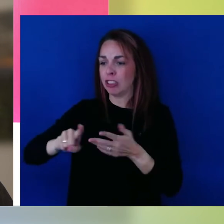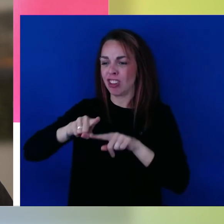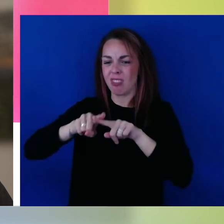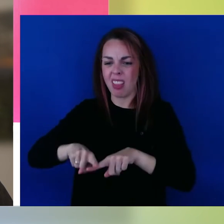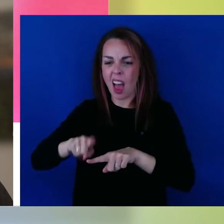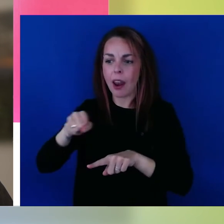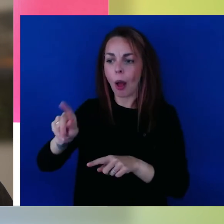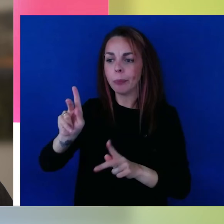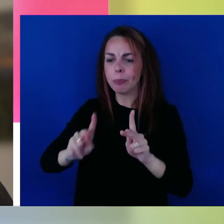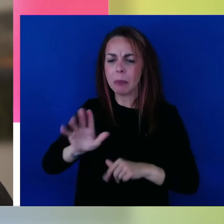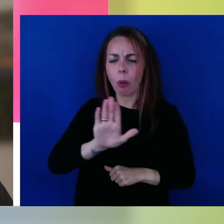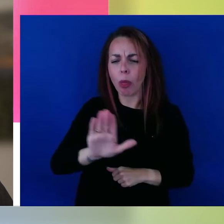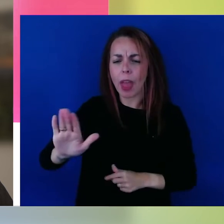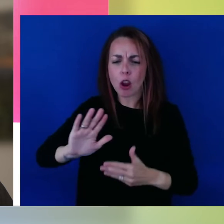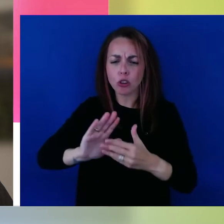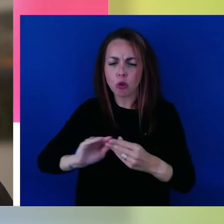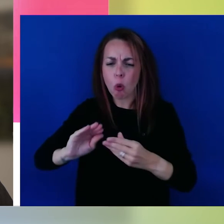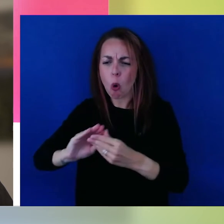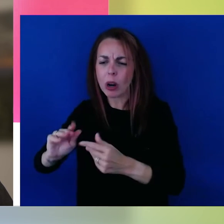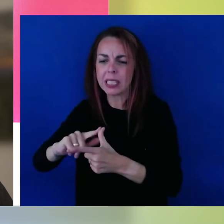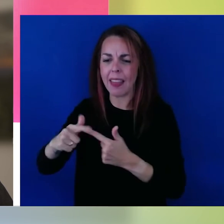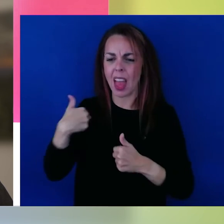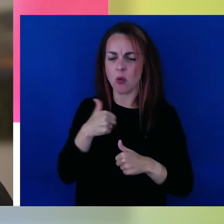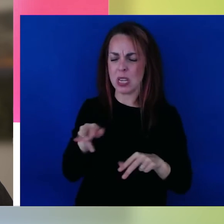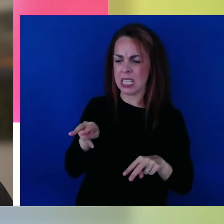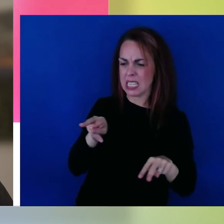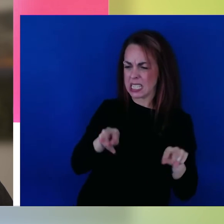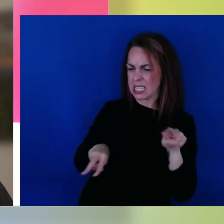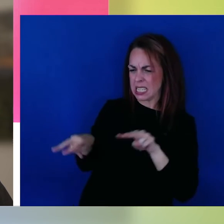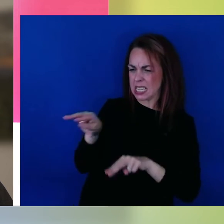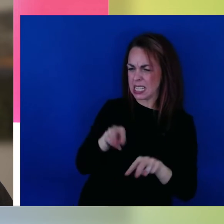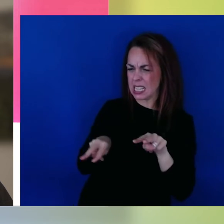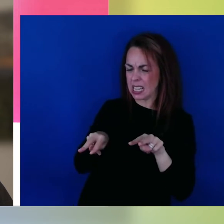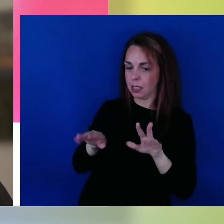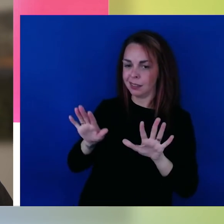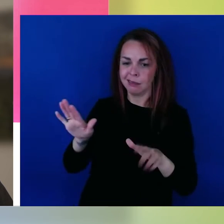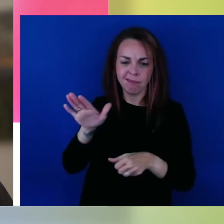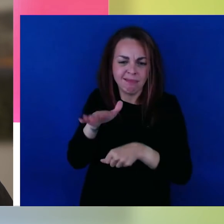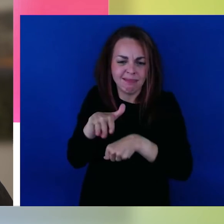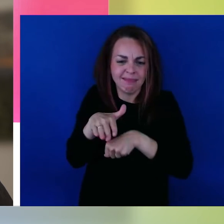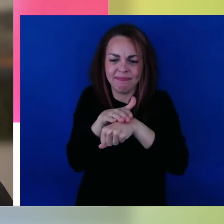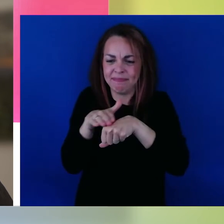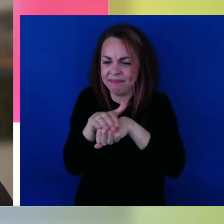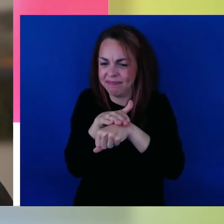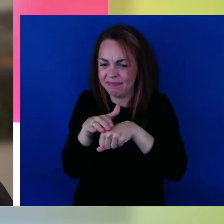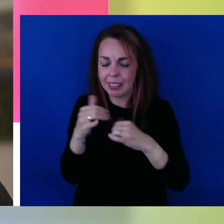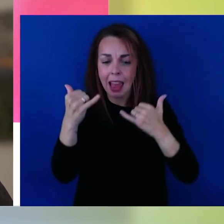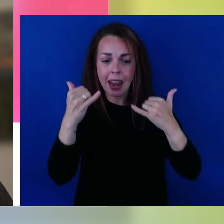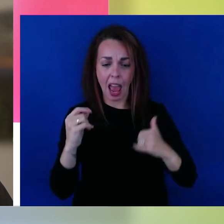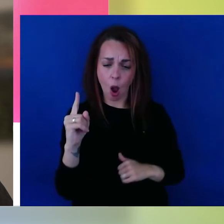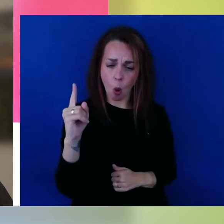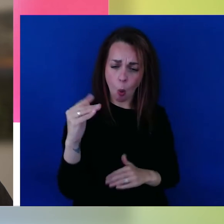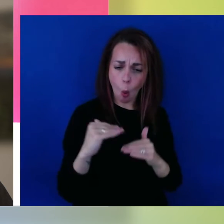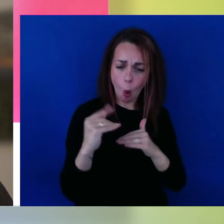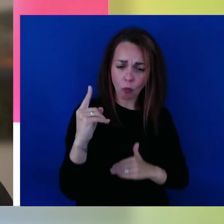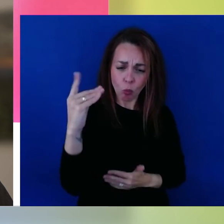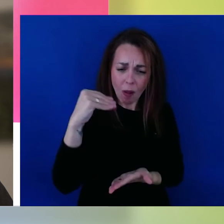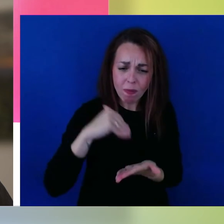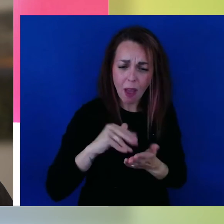and abstract observation, while our rich data from over 1,000 ALS participants